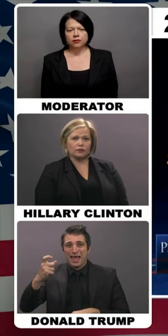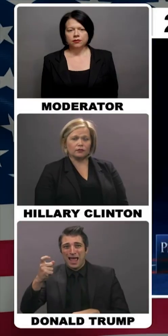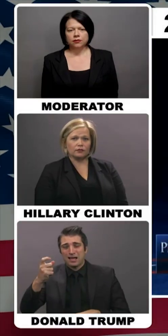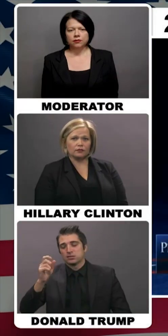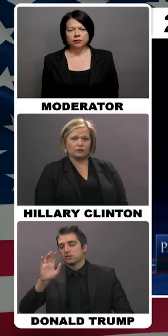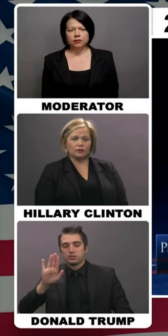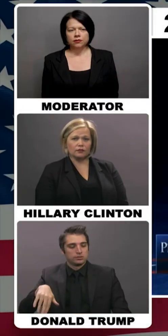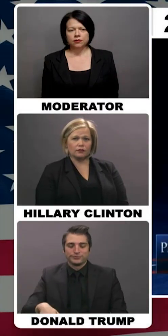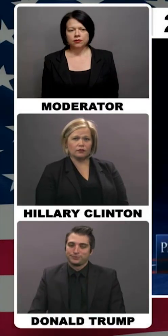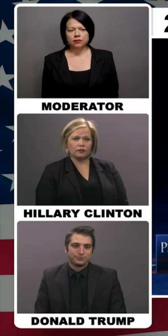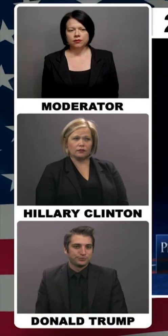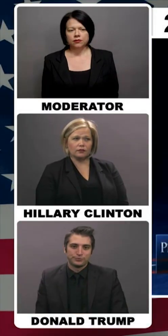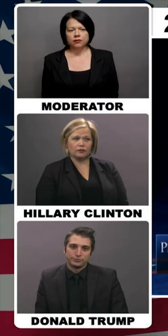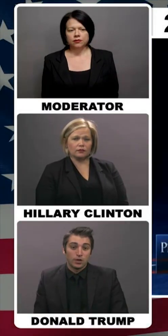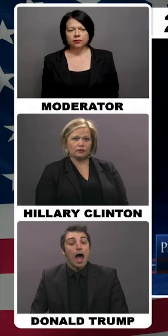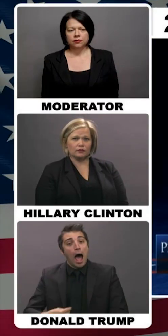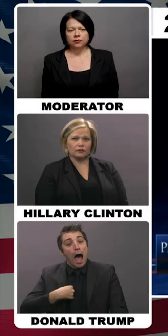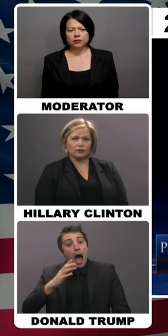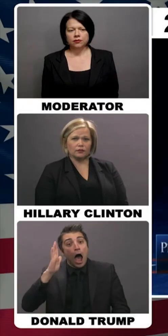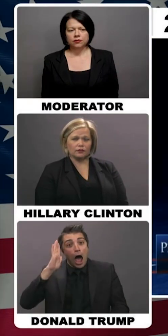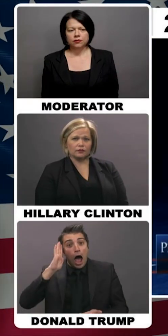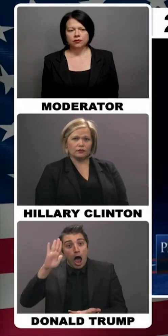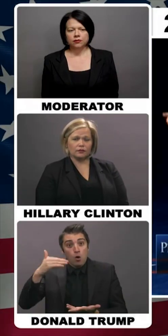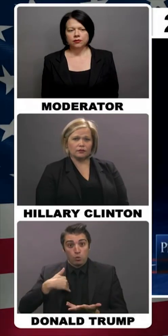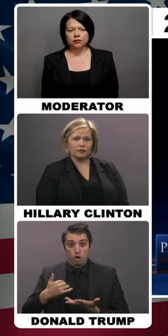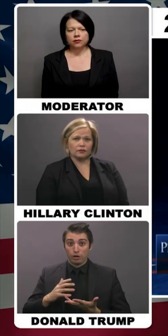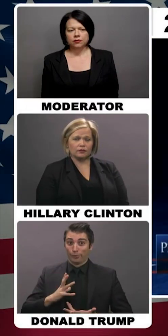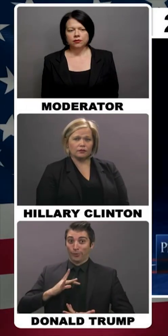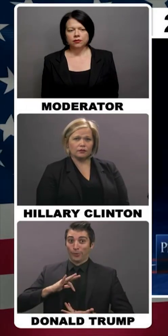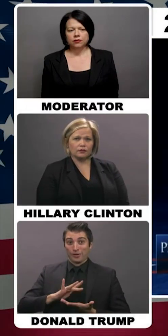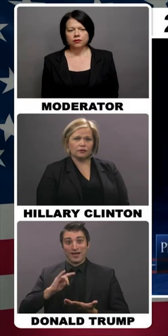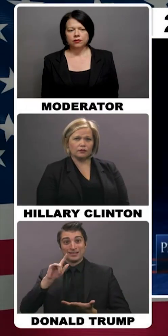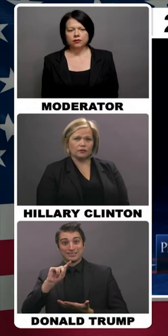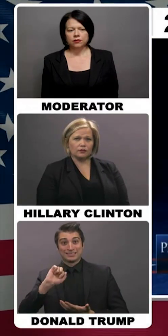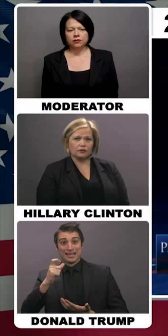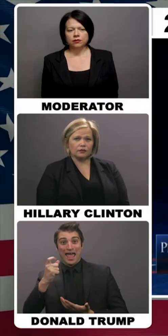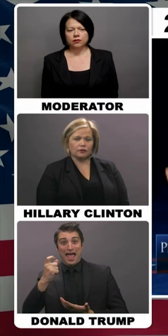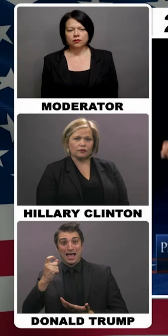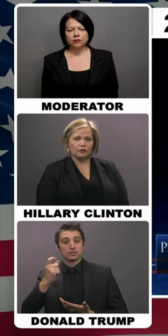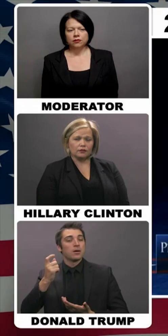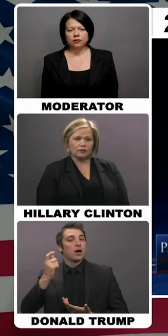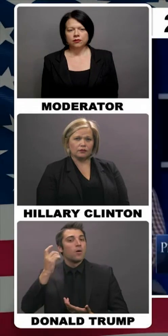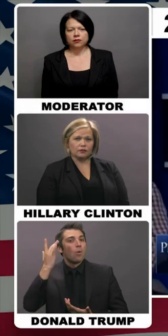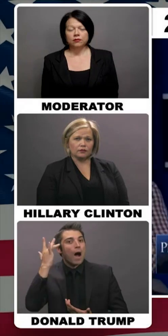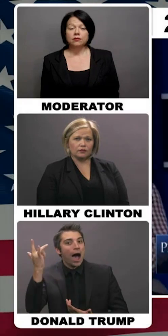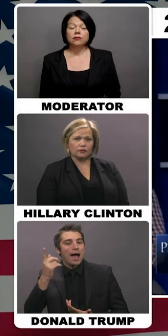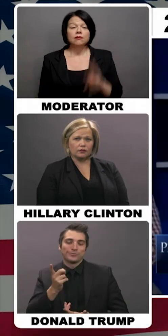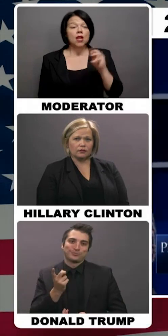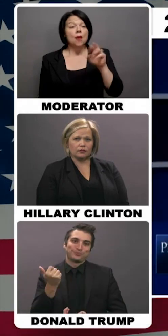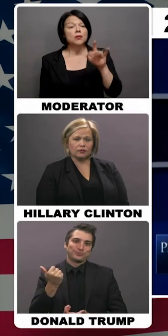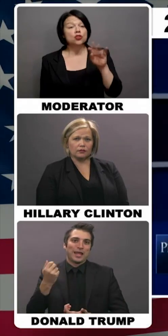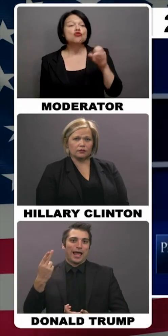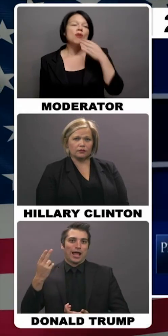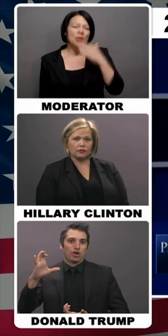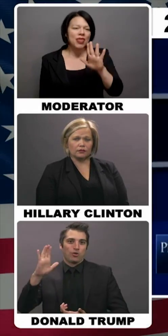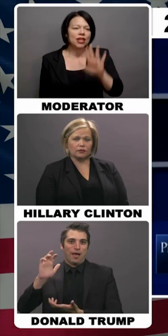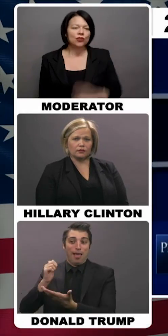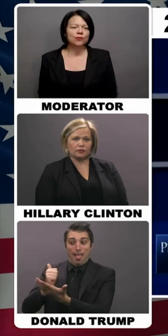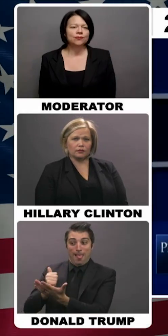She's not doing any of me favors. But by doing all the others favors, she's doing me favors. Mr. Trump. Thank you. But, but I will tell you, she's all talk.